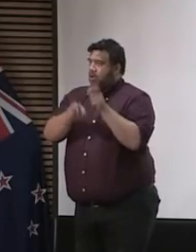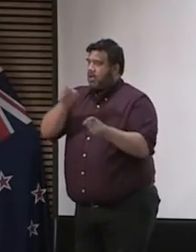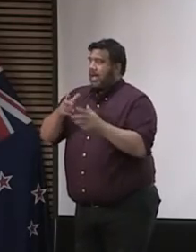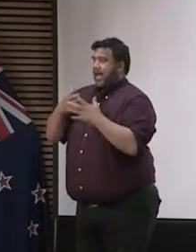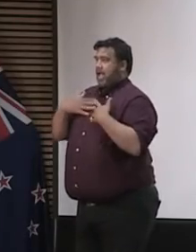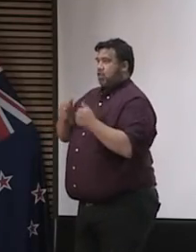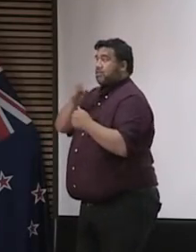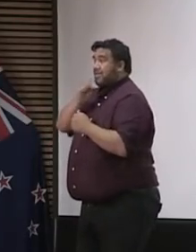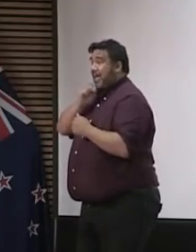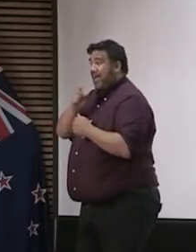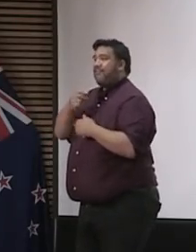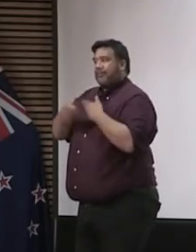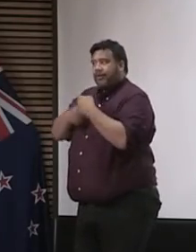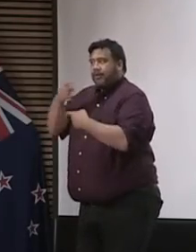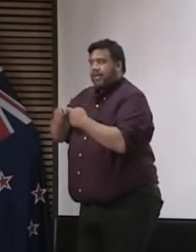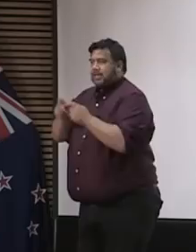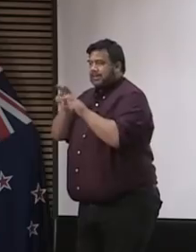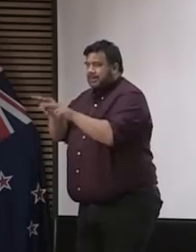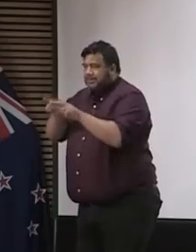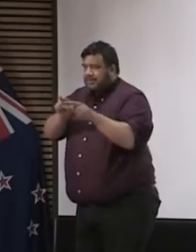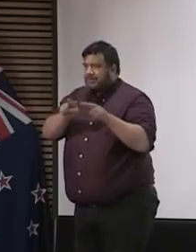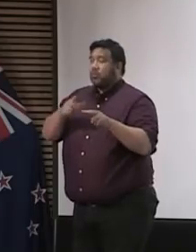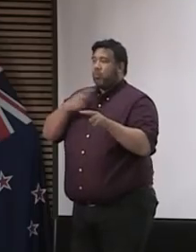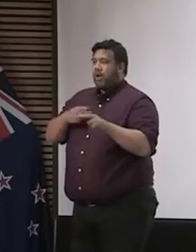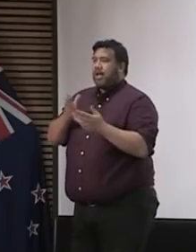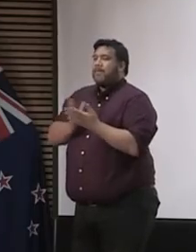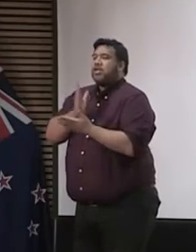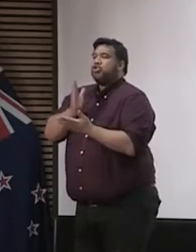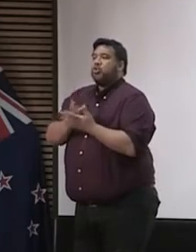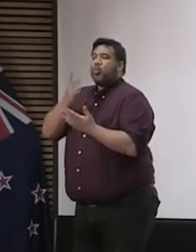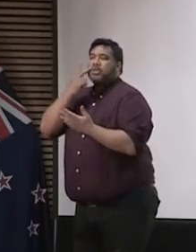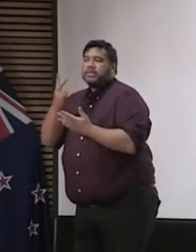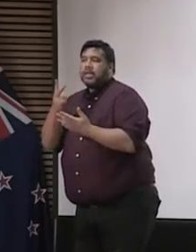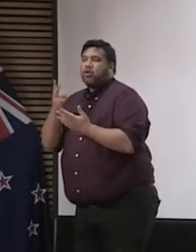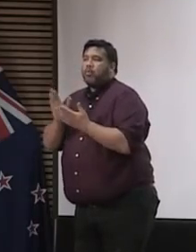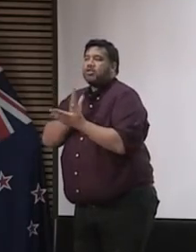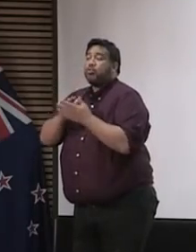Just again as part of our surveillance to ensure that we are not misses undetected cases